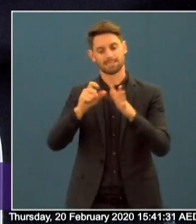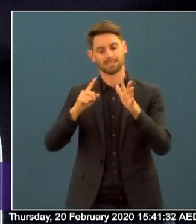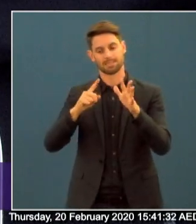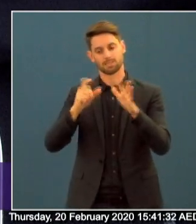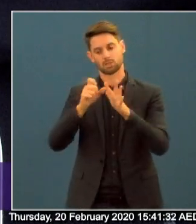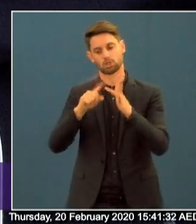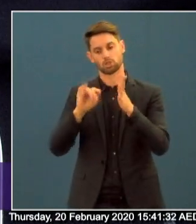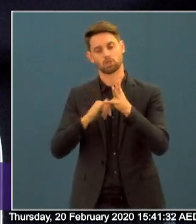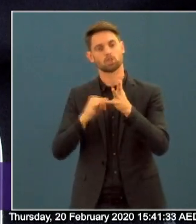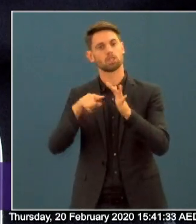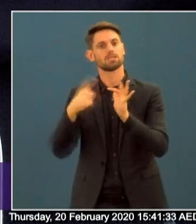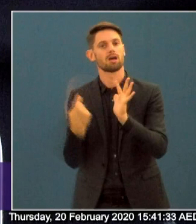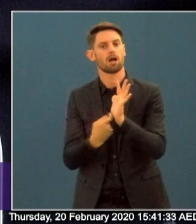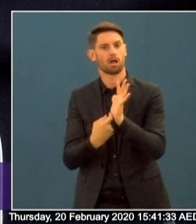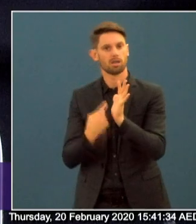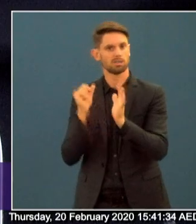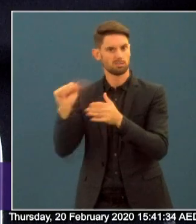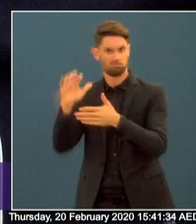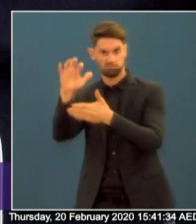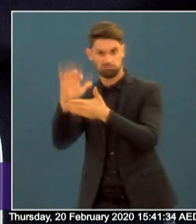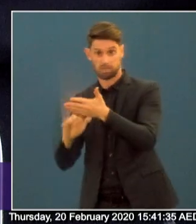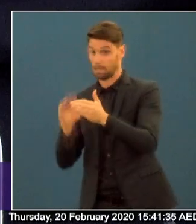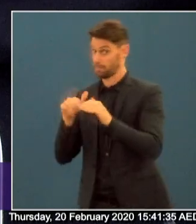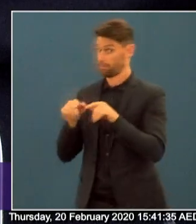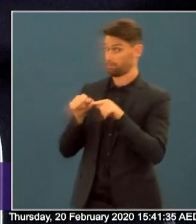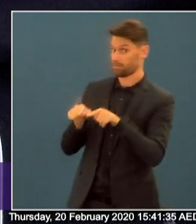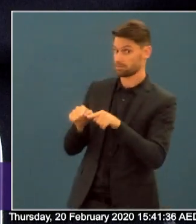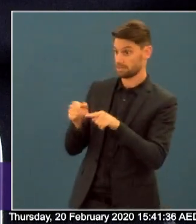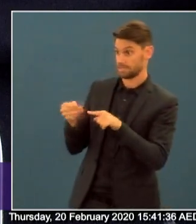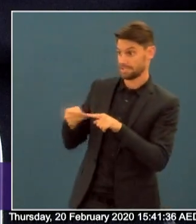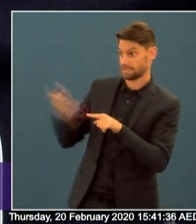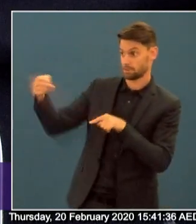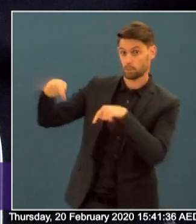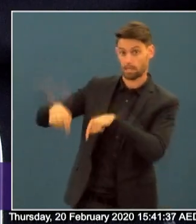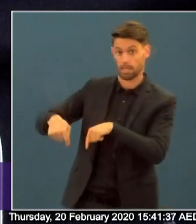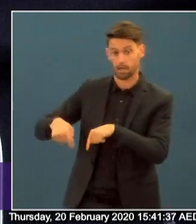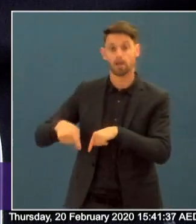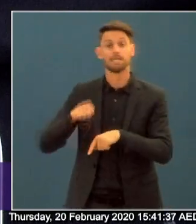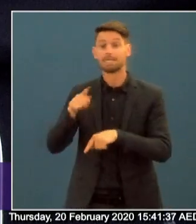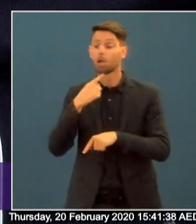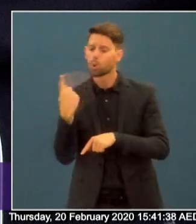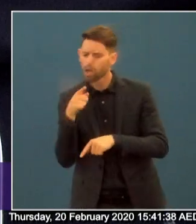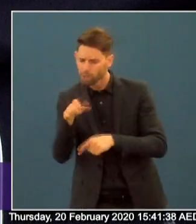on his experience — is that for those with more complex needs there's been significant breakdown